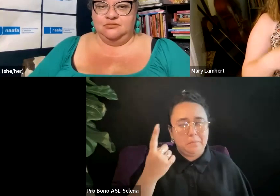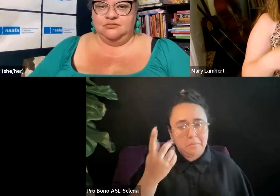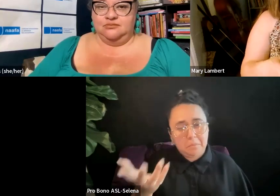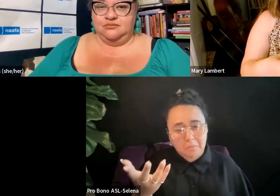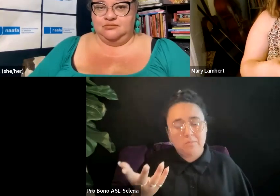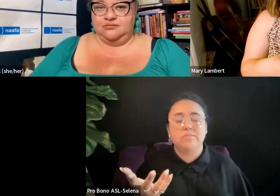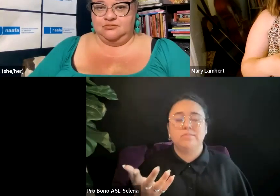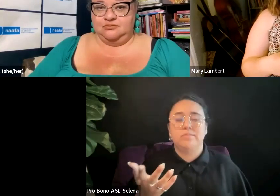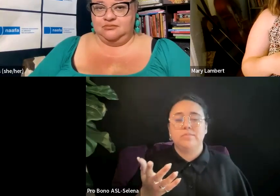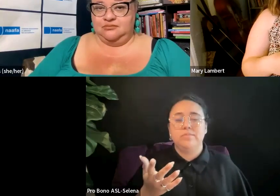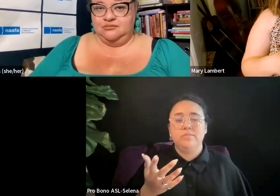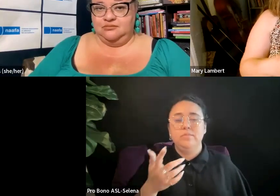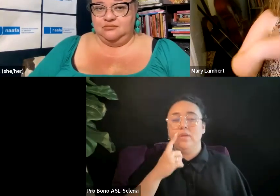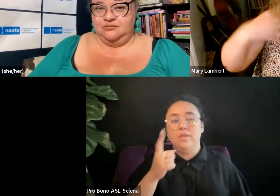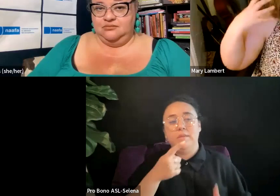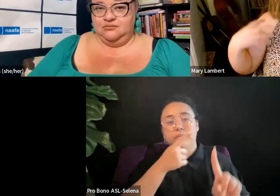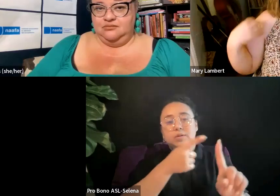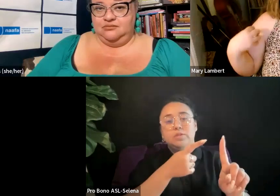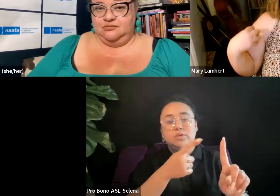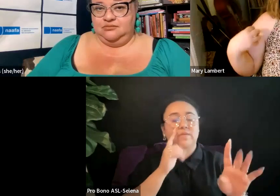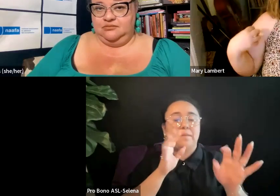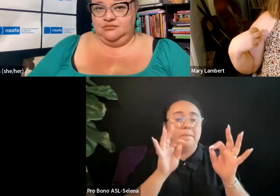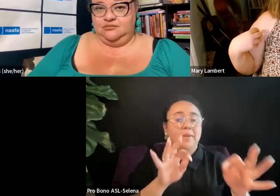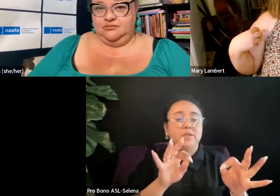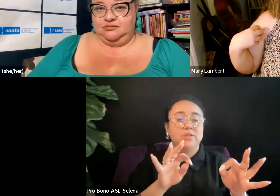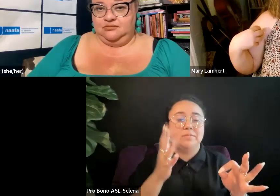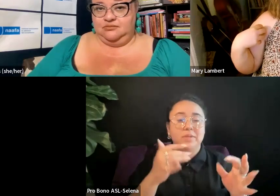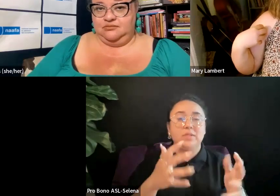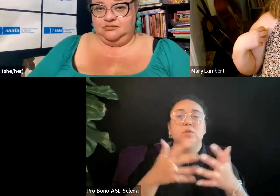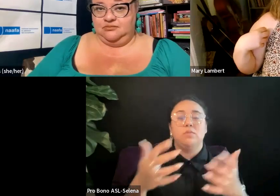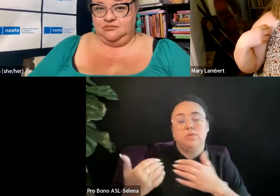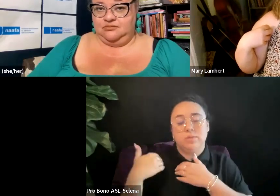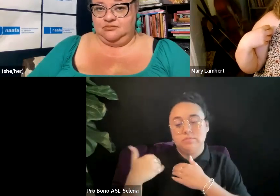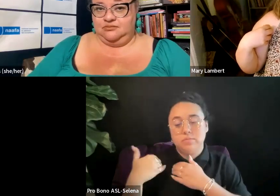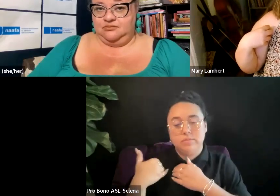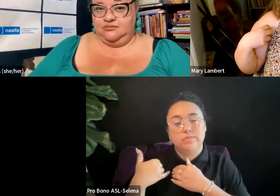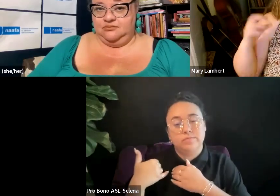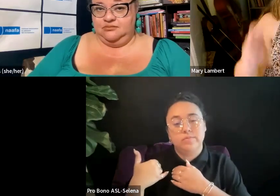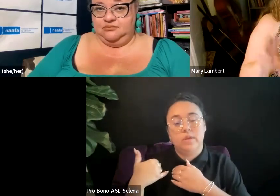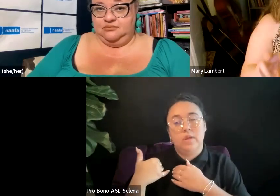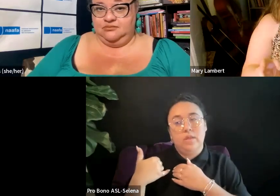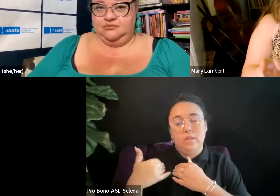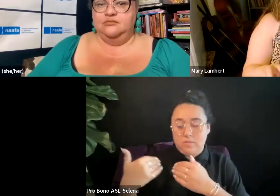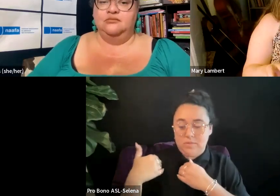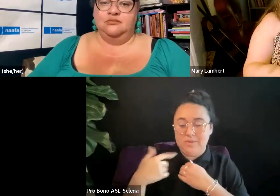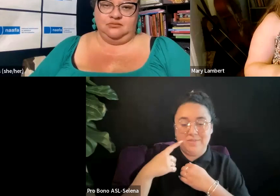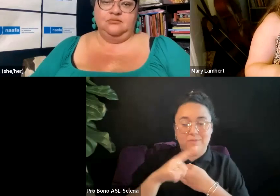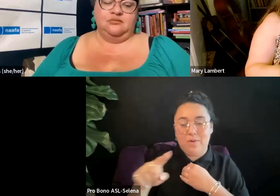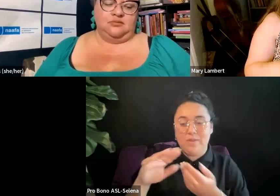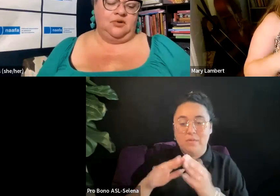the pursuit of of perfection, because the weight of the all of the communities that you represent are looking to you to be an example.